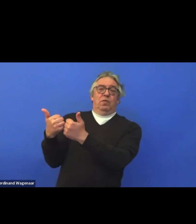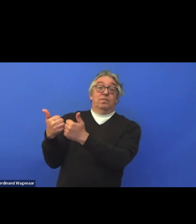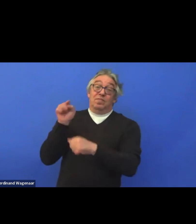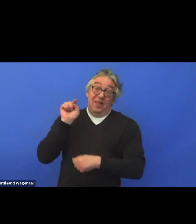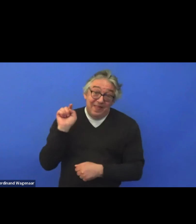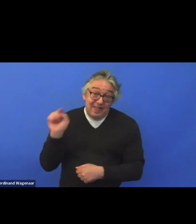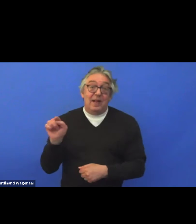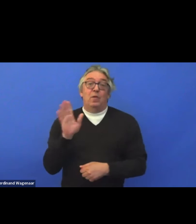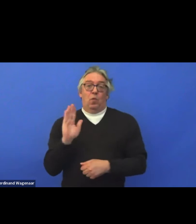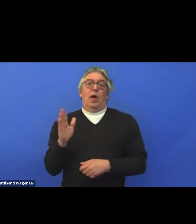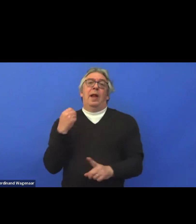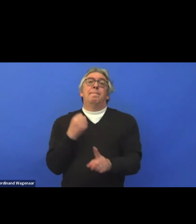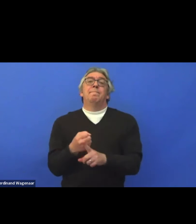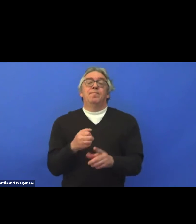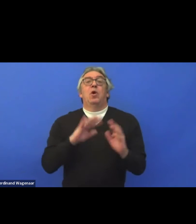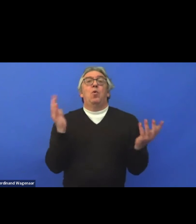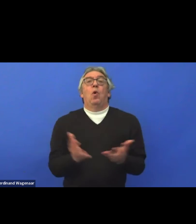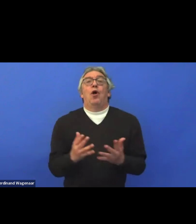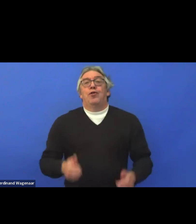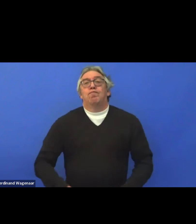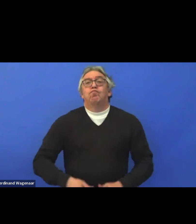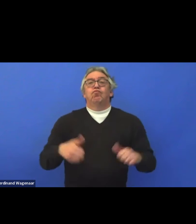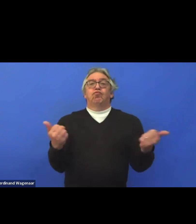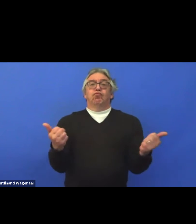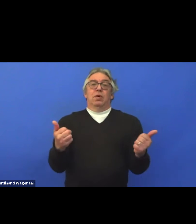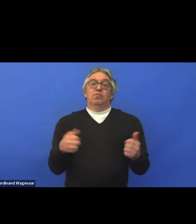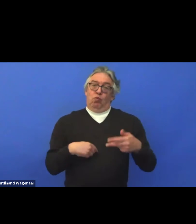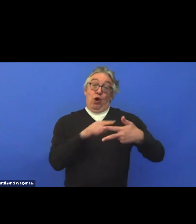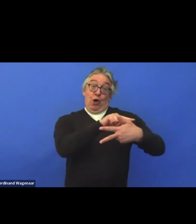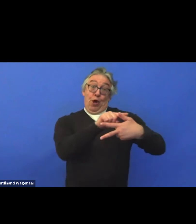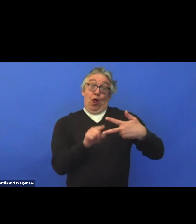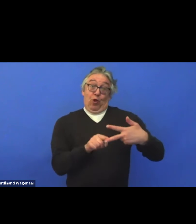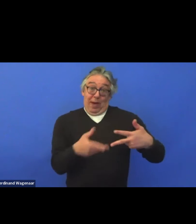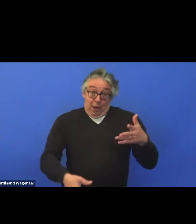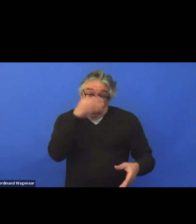So those are just three that I found really exciting. Thank you.